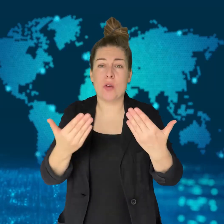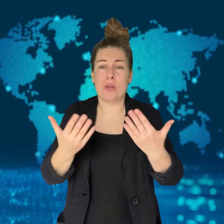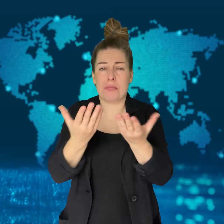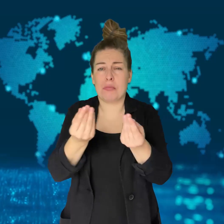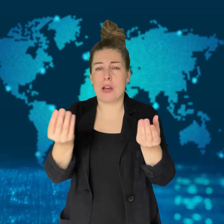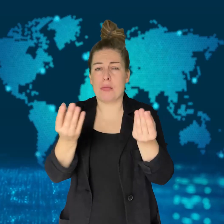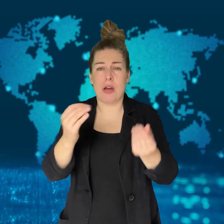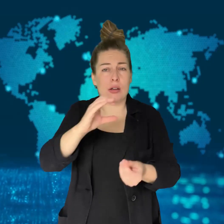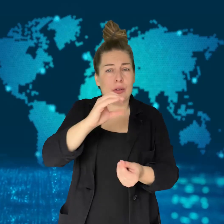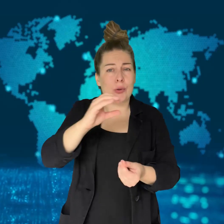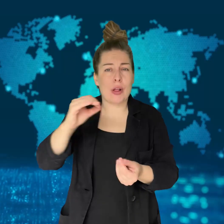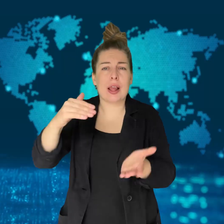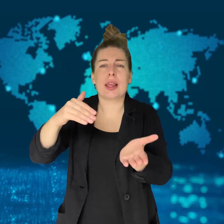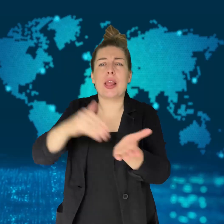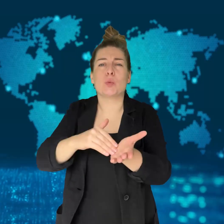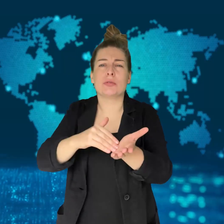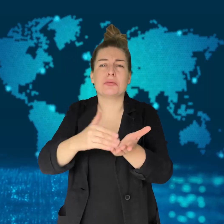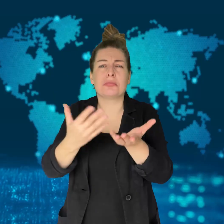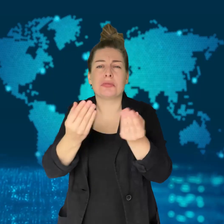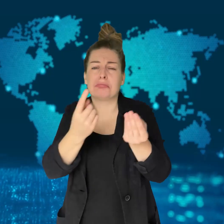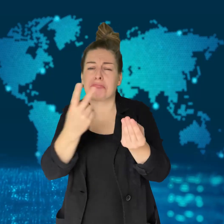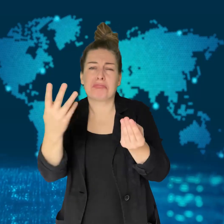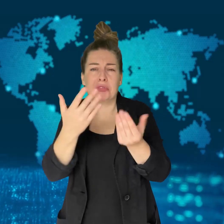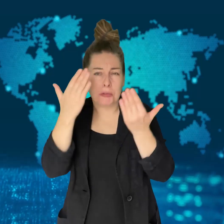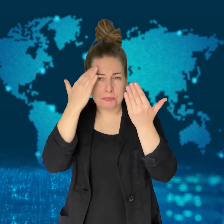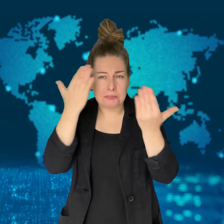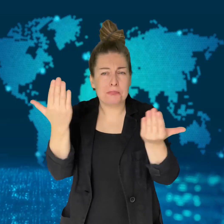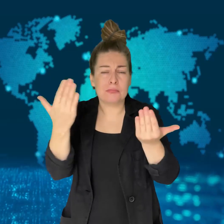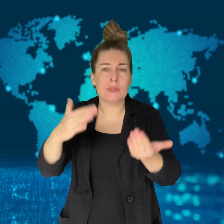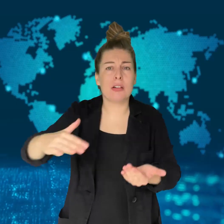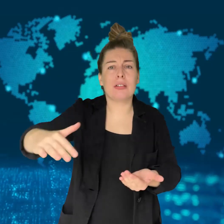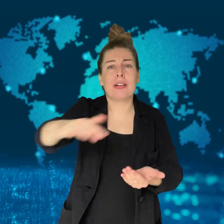More than 60 people were reported dead there.